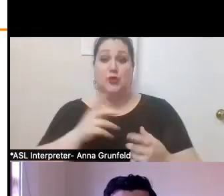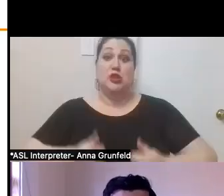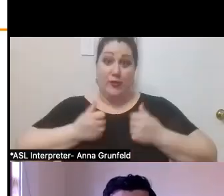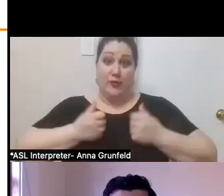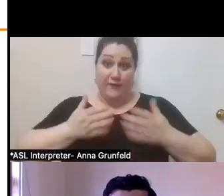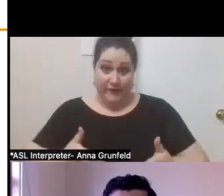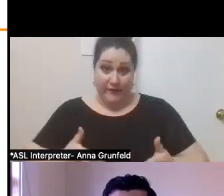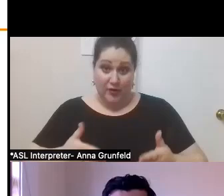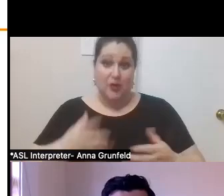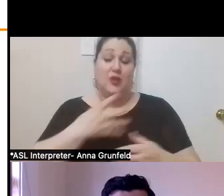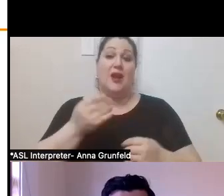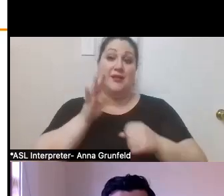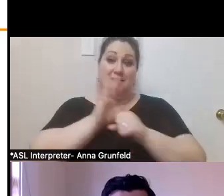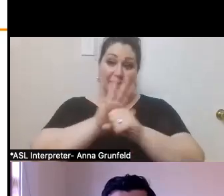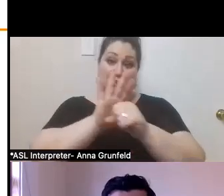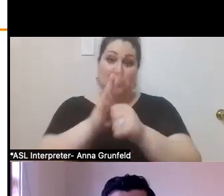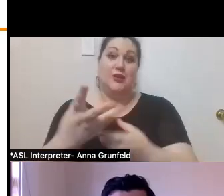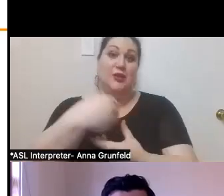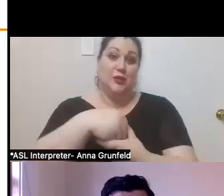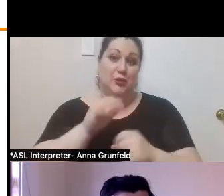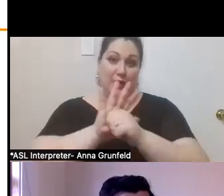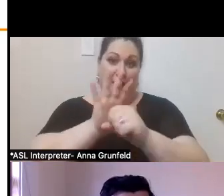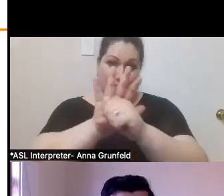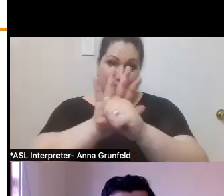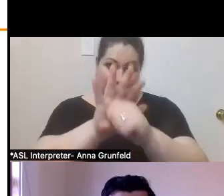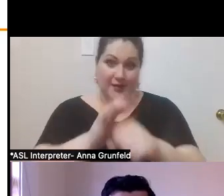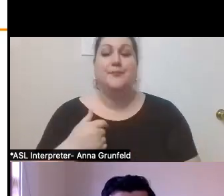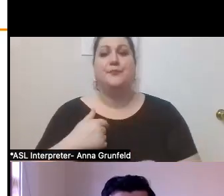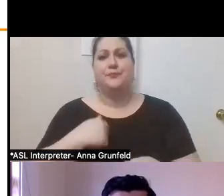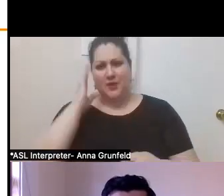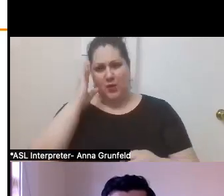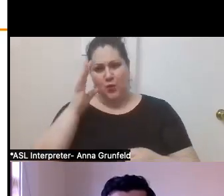I'll refer to traumatic brain jury frequently as TBI.